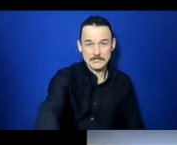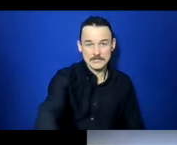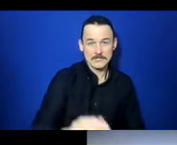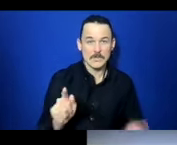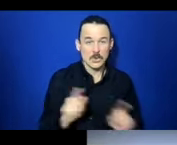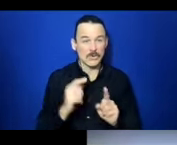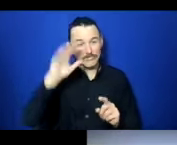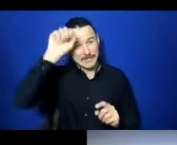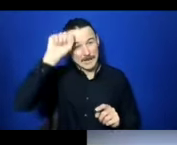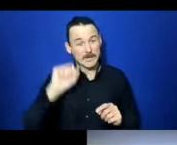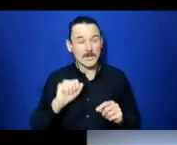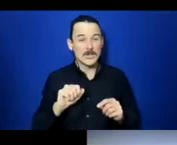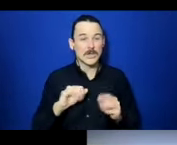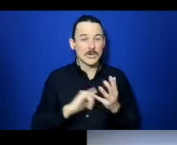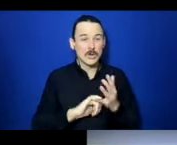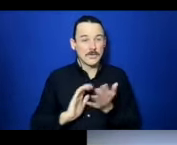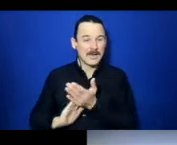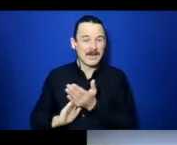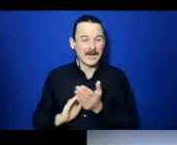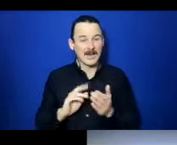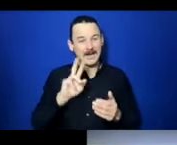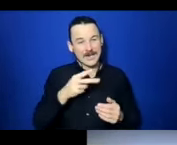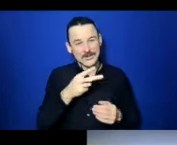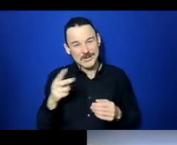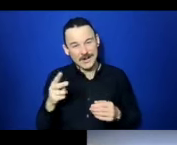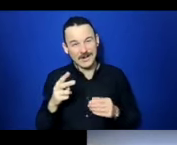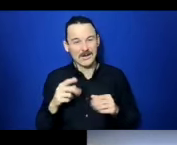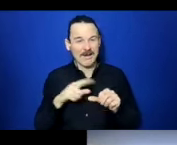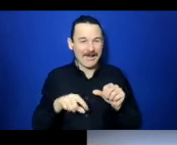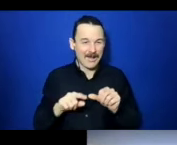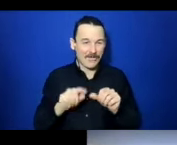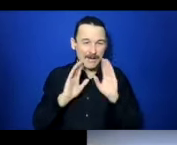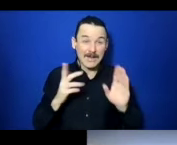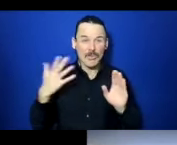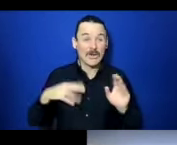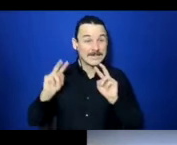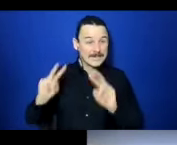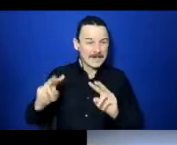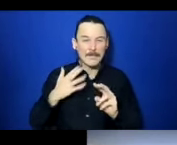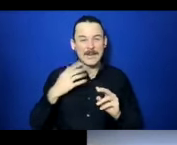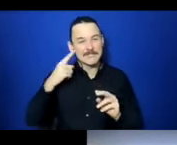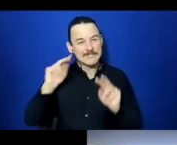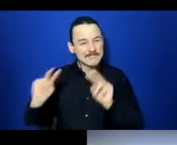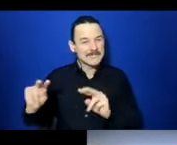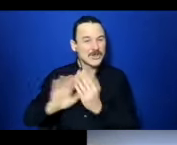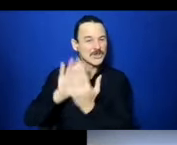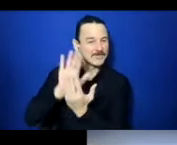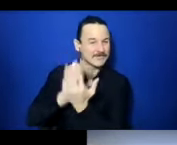are all in the chat if you want to have a look at those as well. So we had a question that's